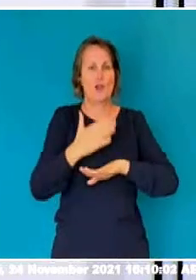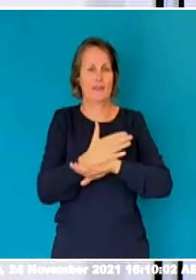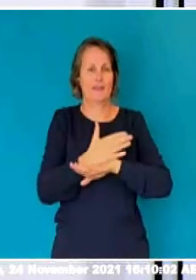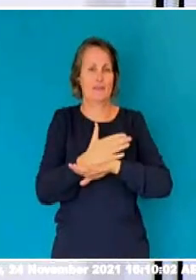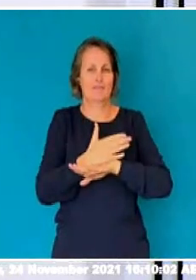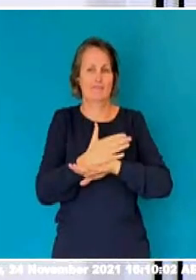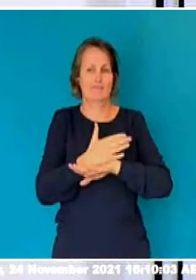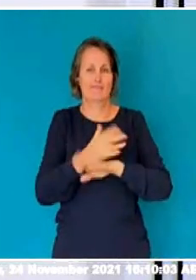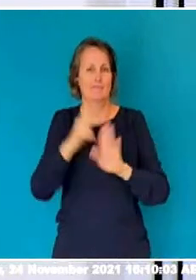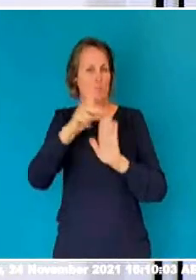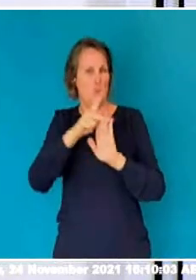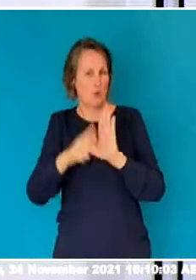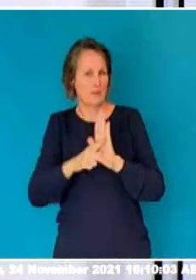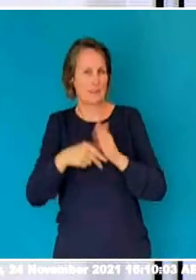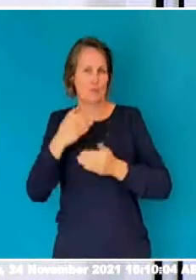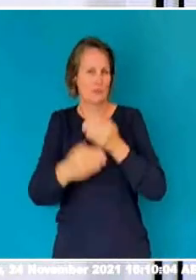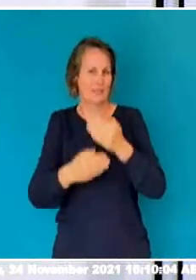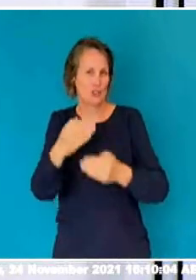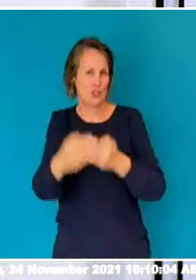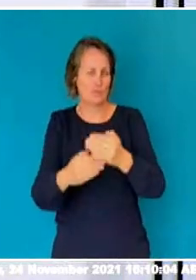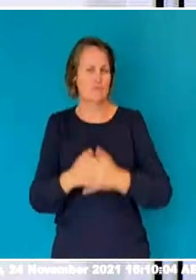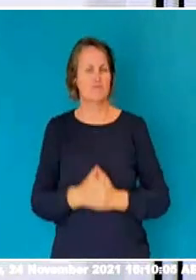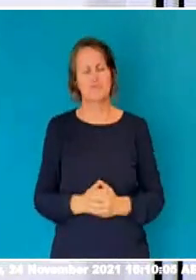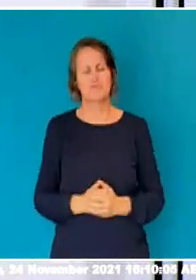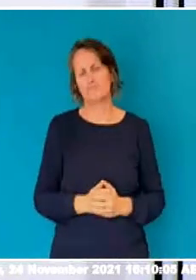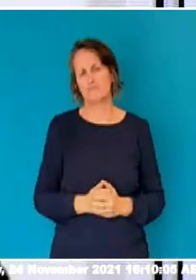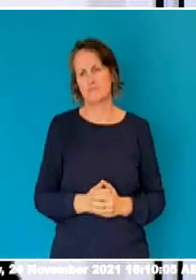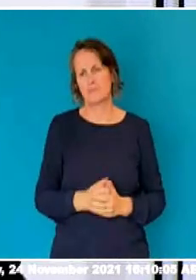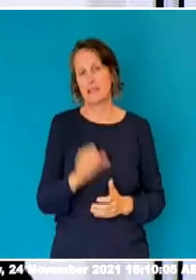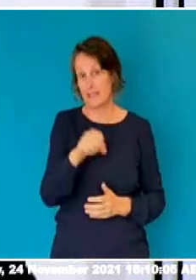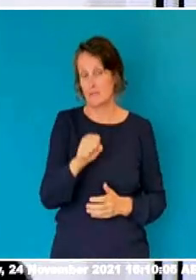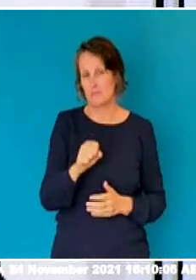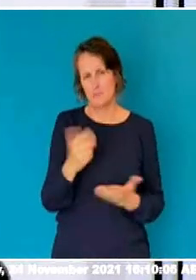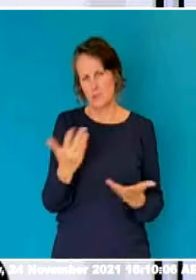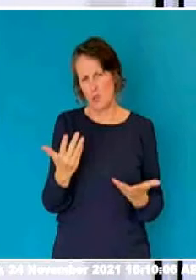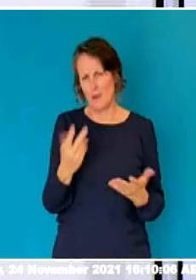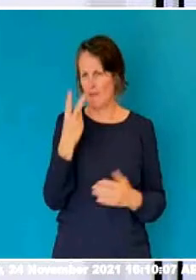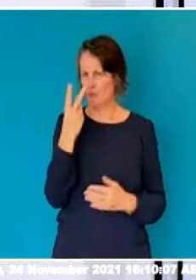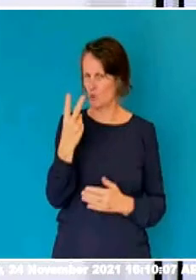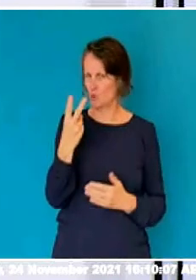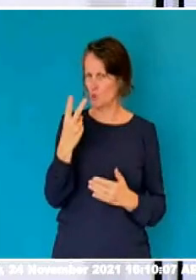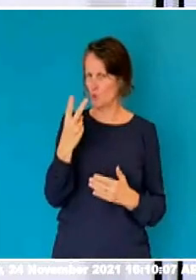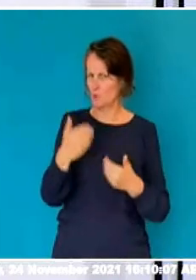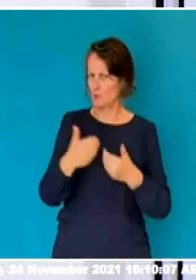Yes. MS DOWSETT: Am I correct in understanding there are two sets of policies,